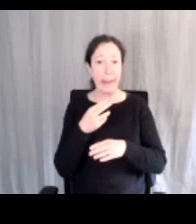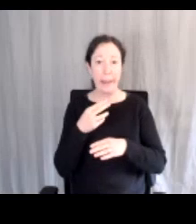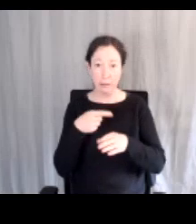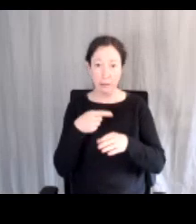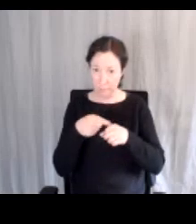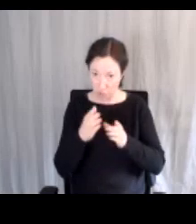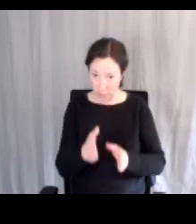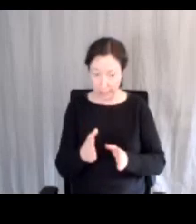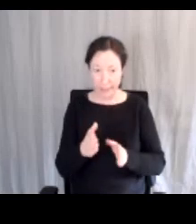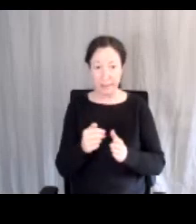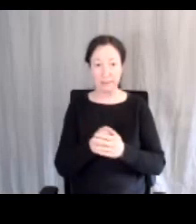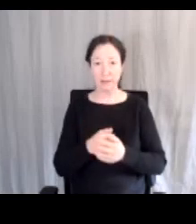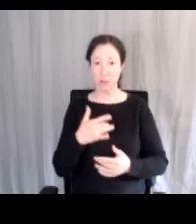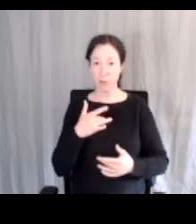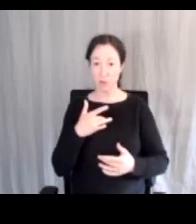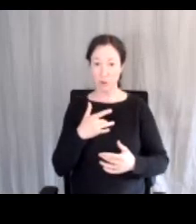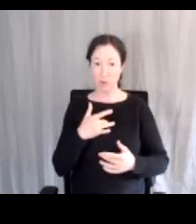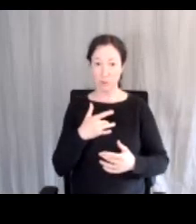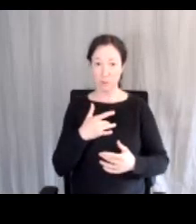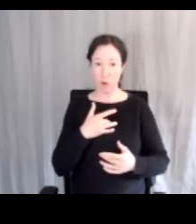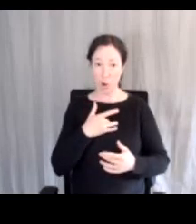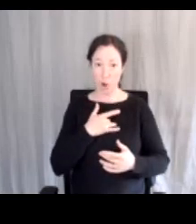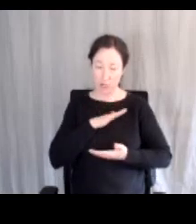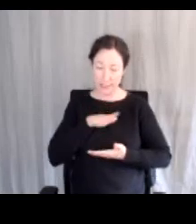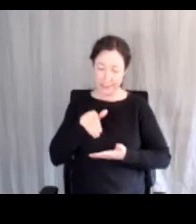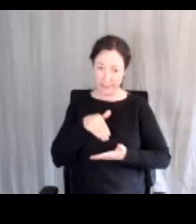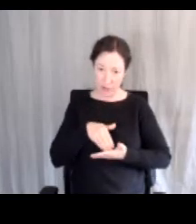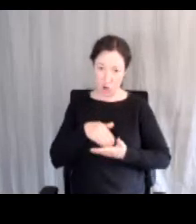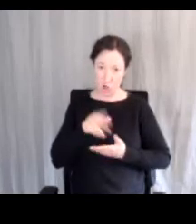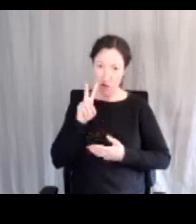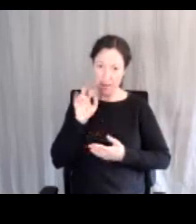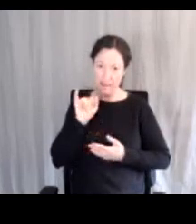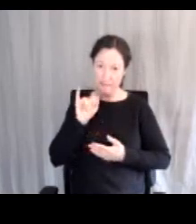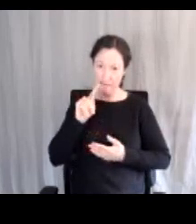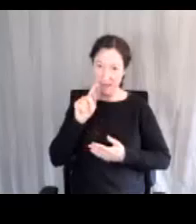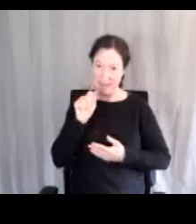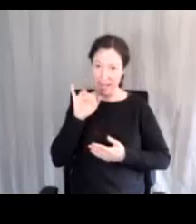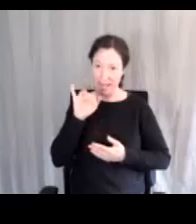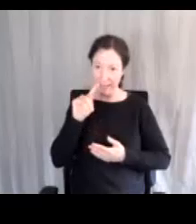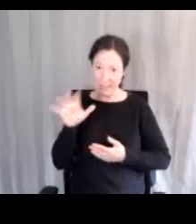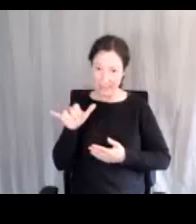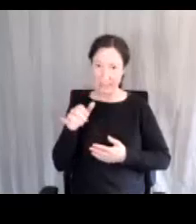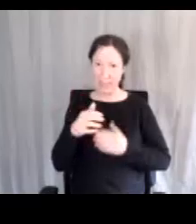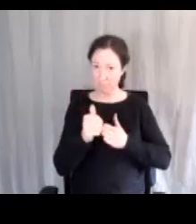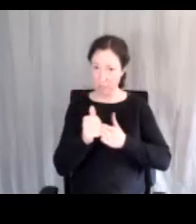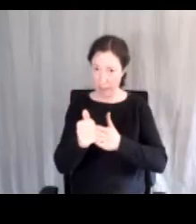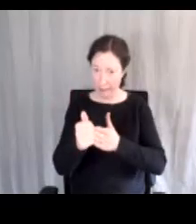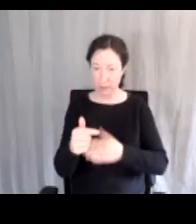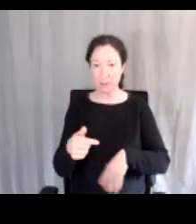and heart-centered vitality guide. She helps educate women about tending to their temple